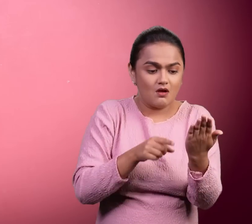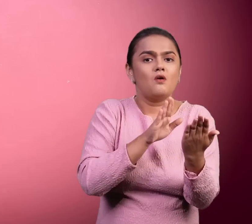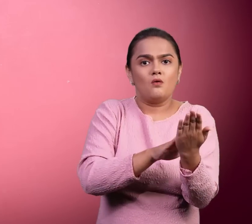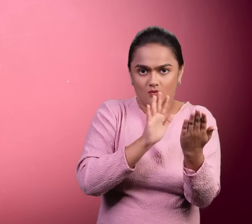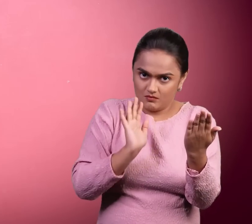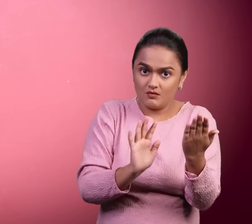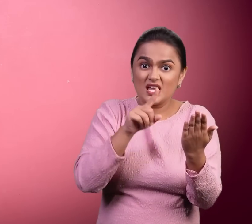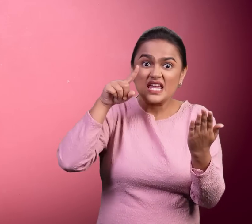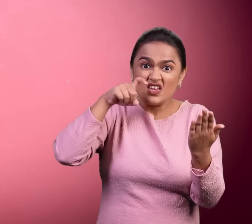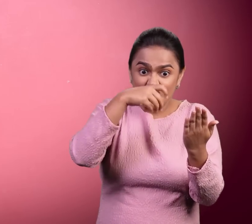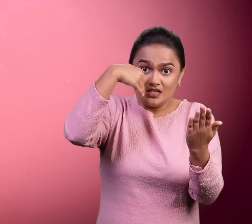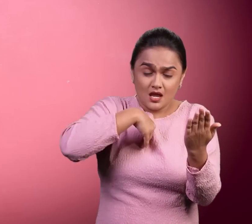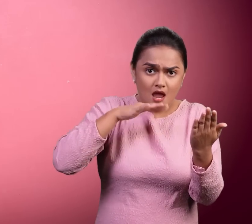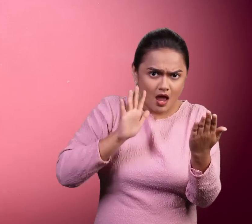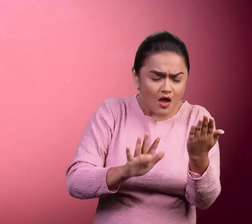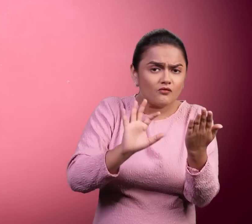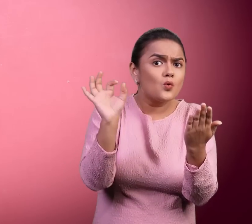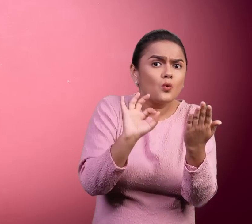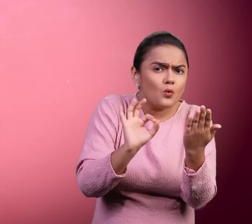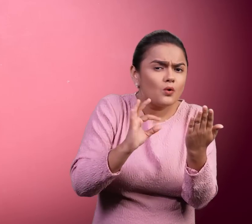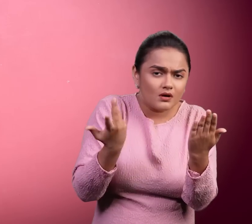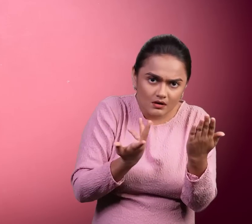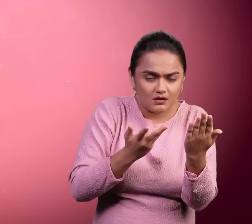to check for any infection in your body.